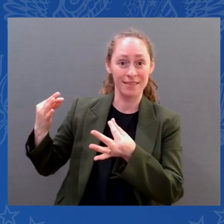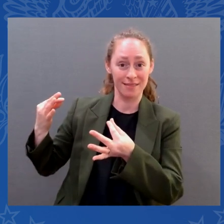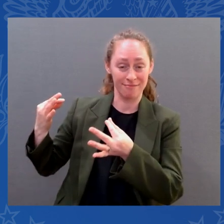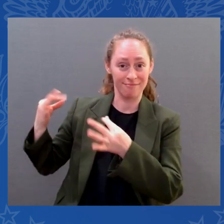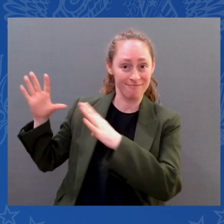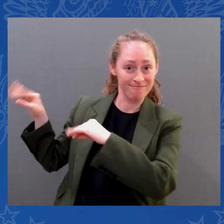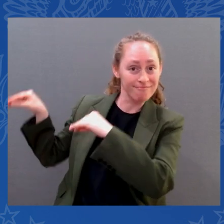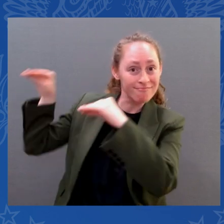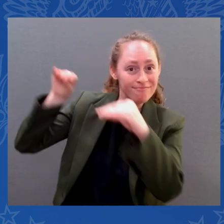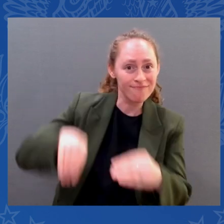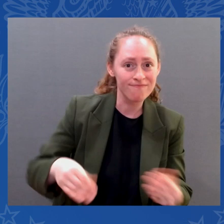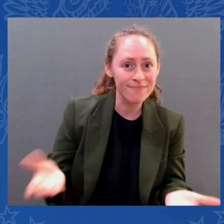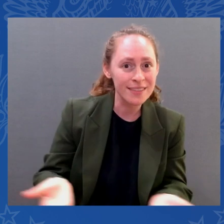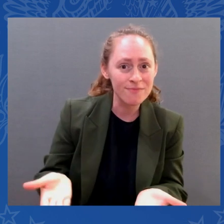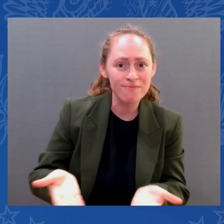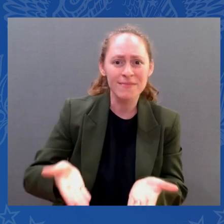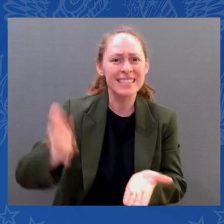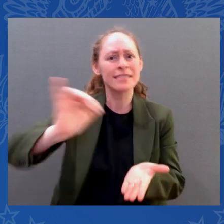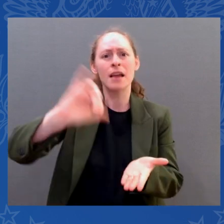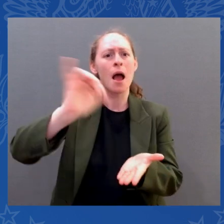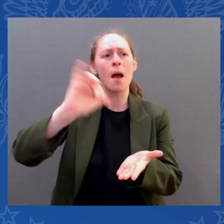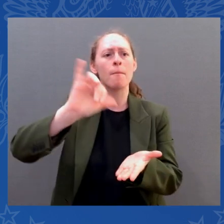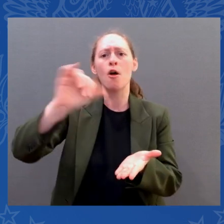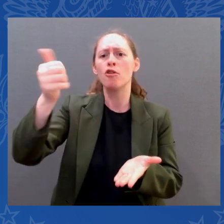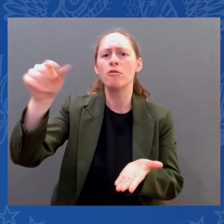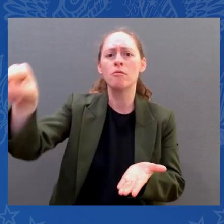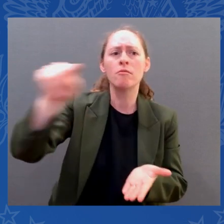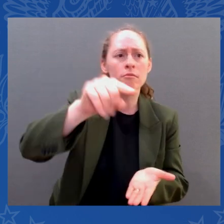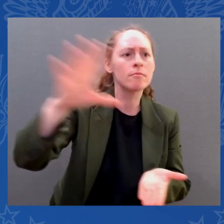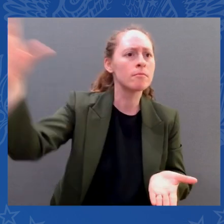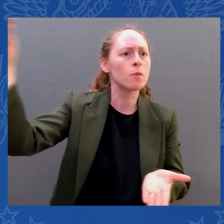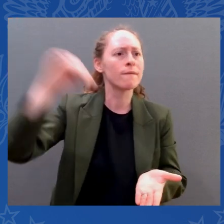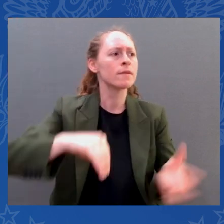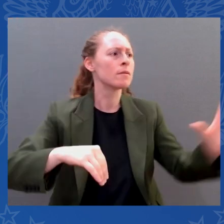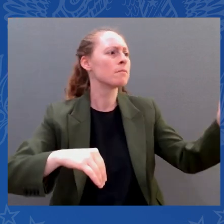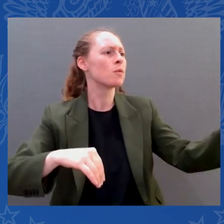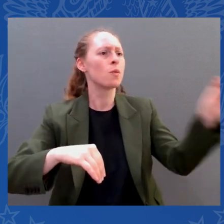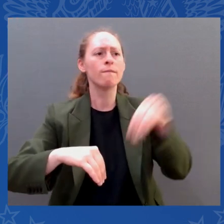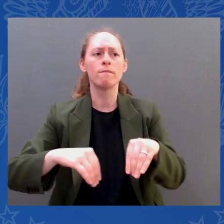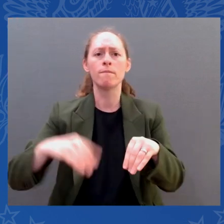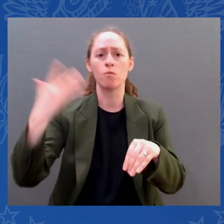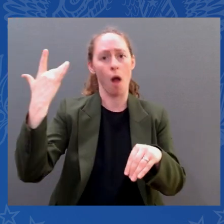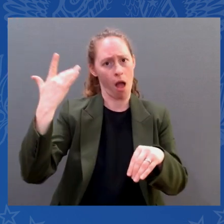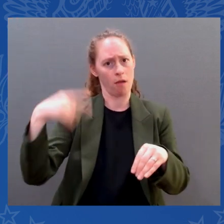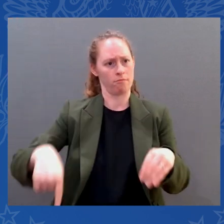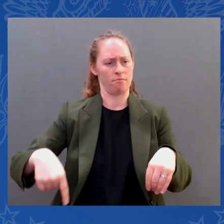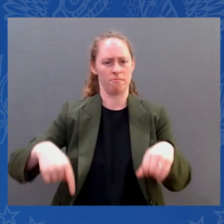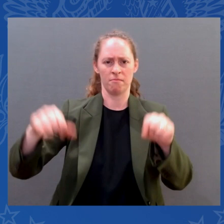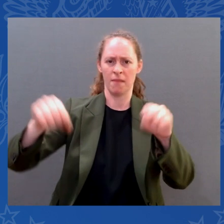Possibilities. And you've all proven it. And now I'm going to ask Speaker Pelosi, Grace, Judy,